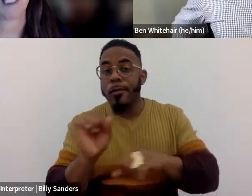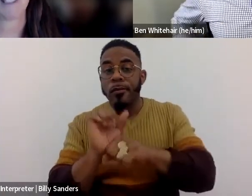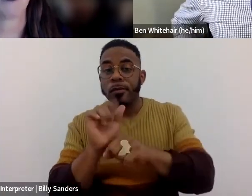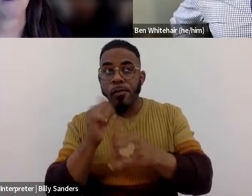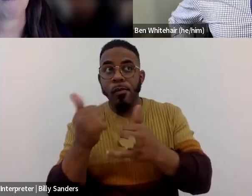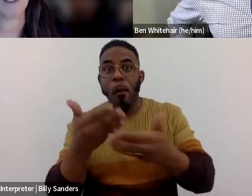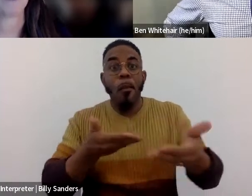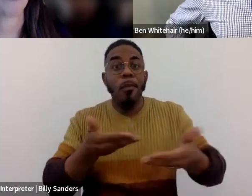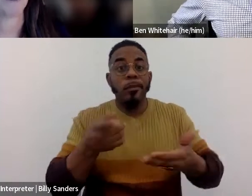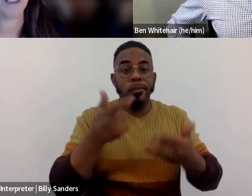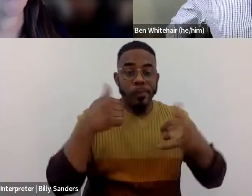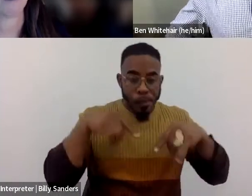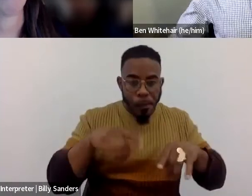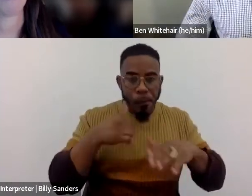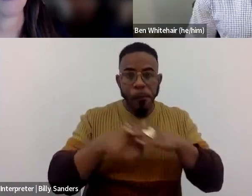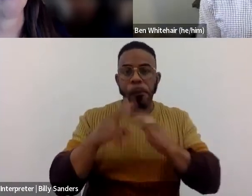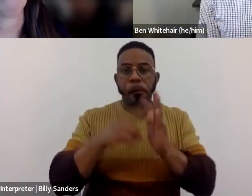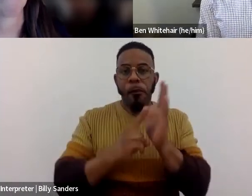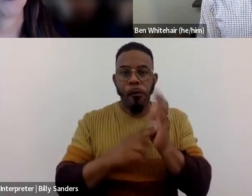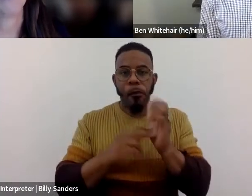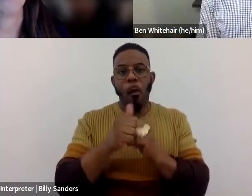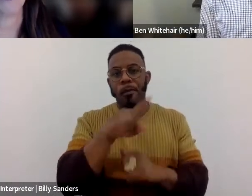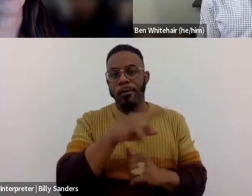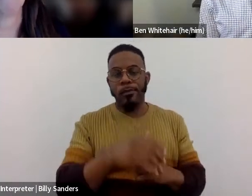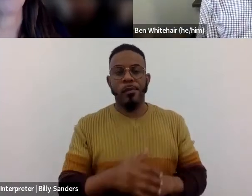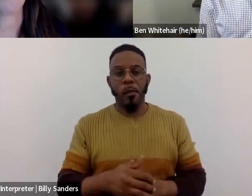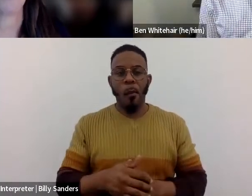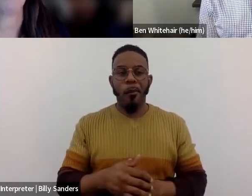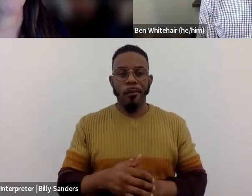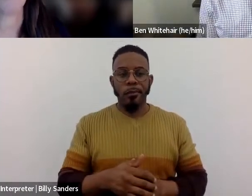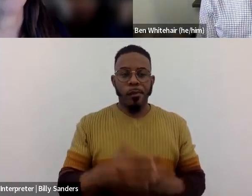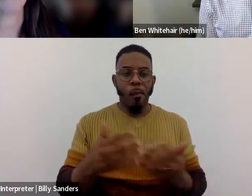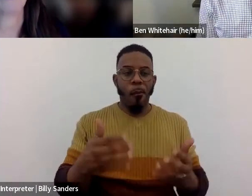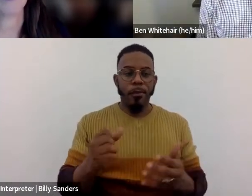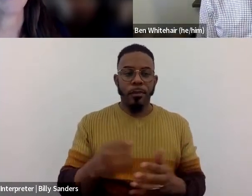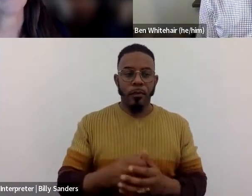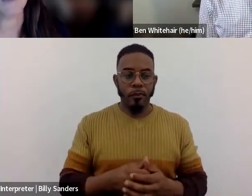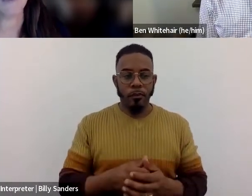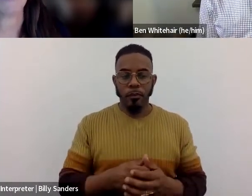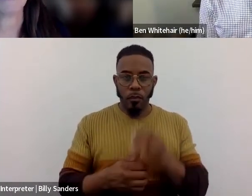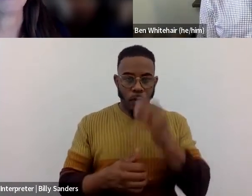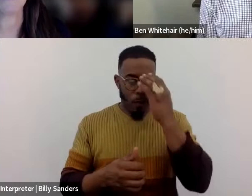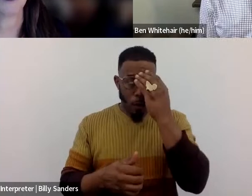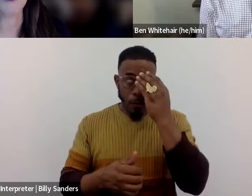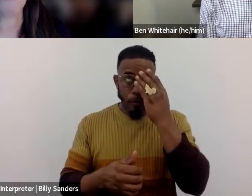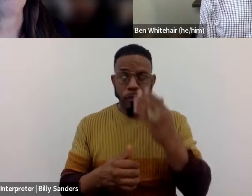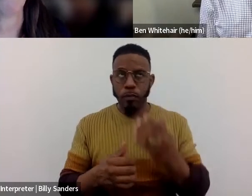to hire you while you're under contract with them. And so, you know, it's not unusual